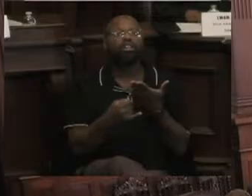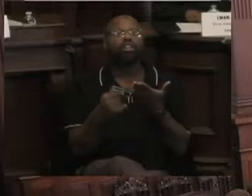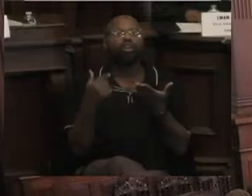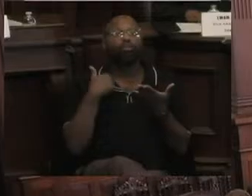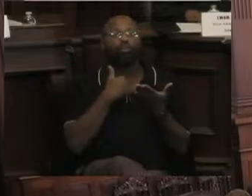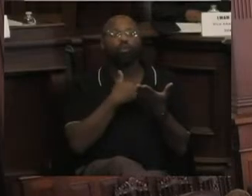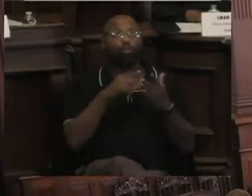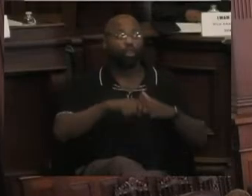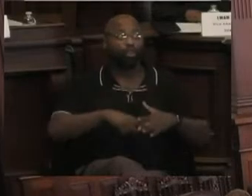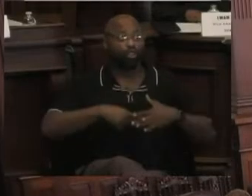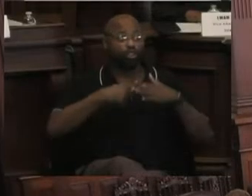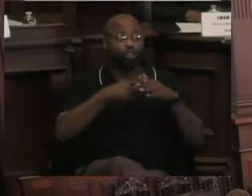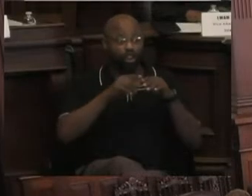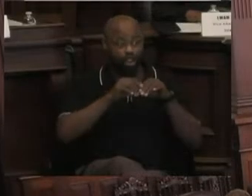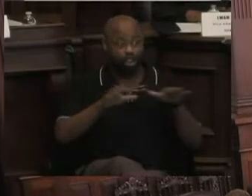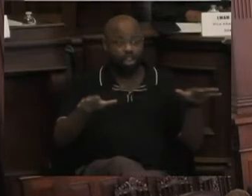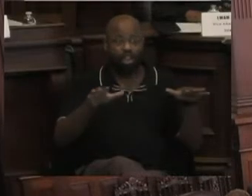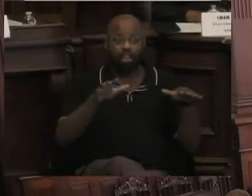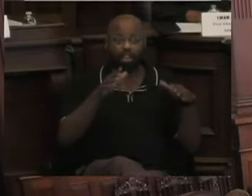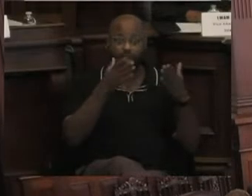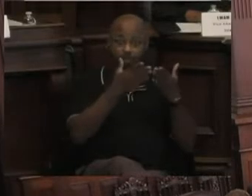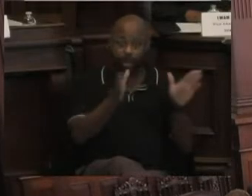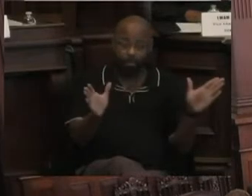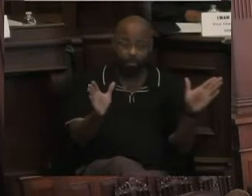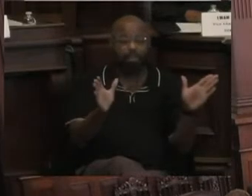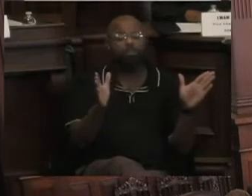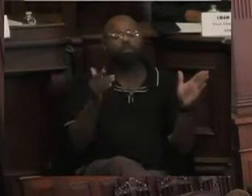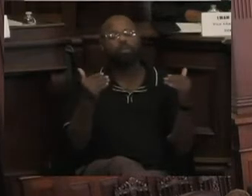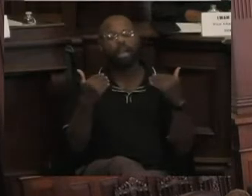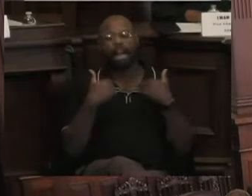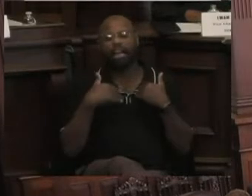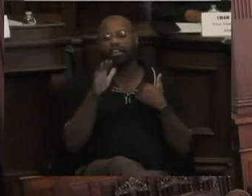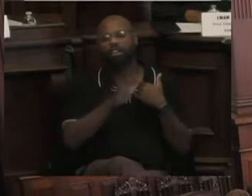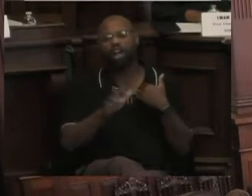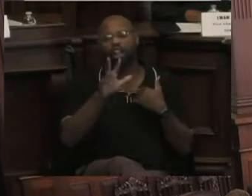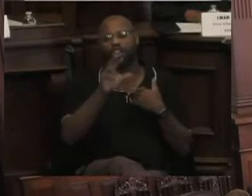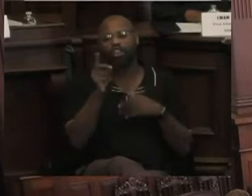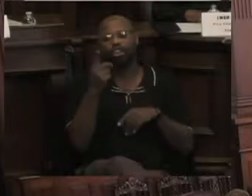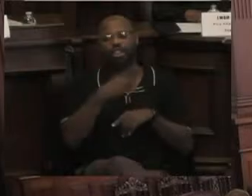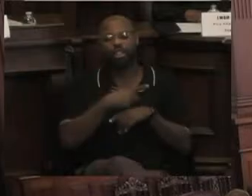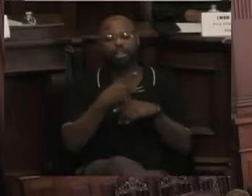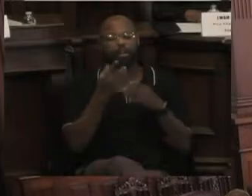presented to you on the draft of this project. And then once